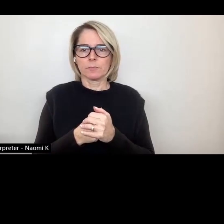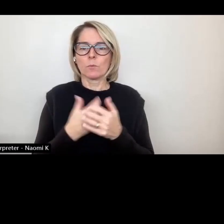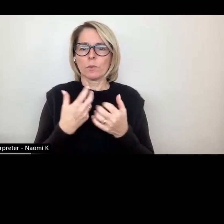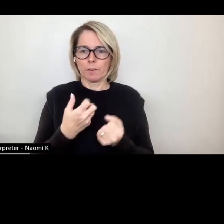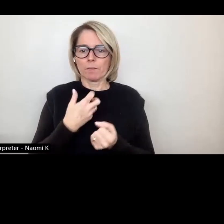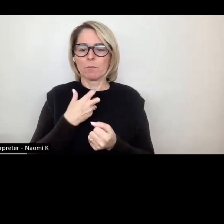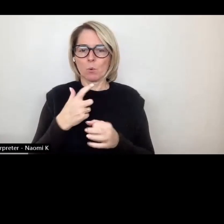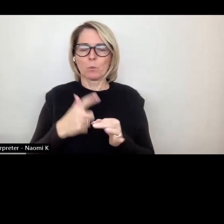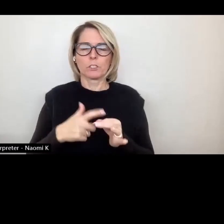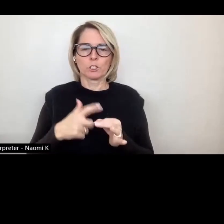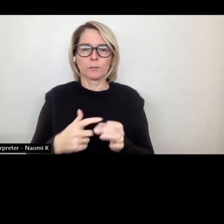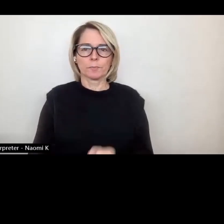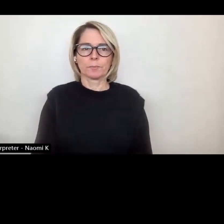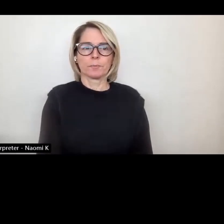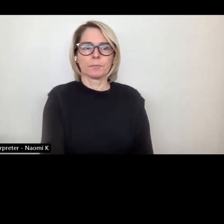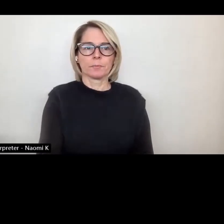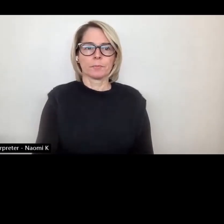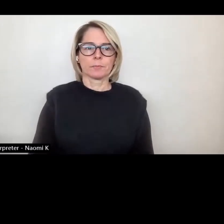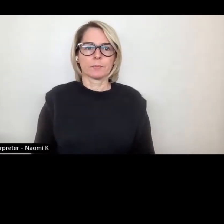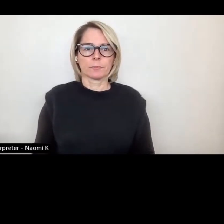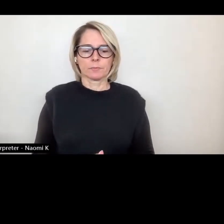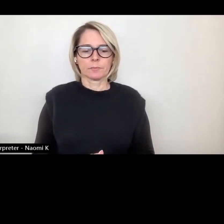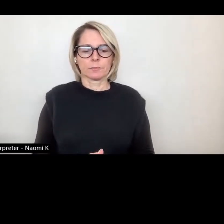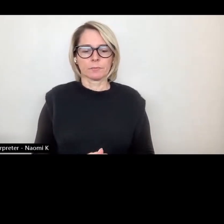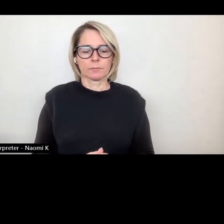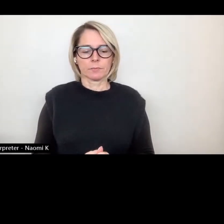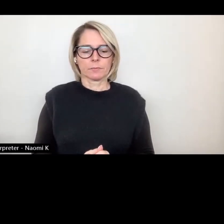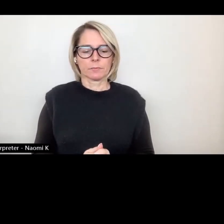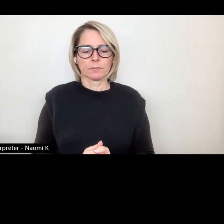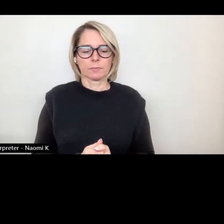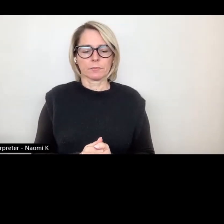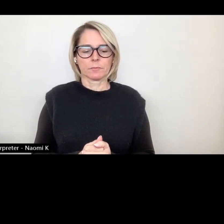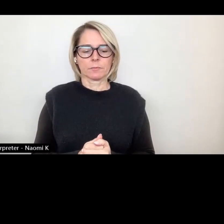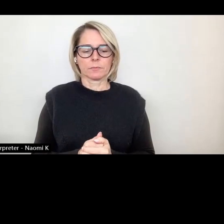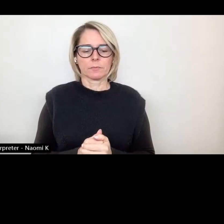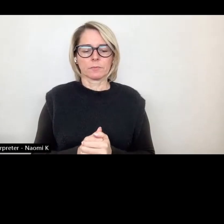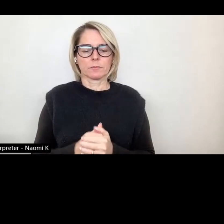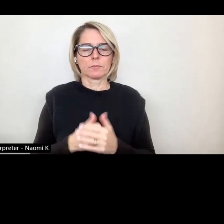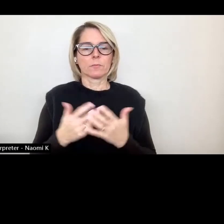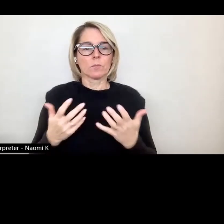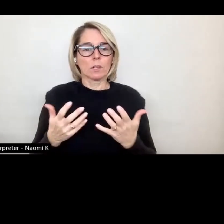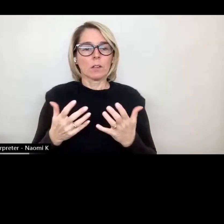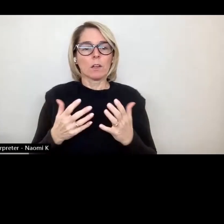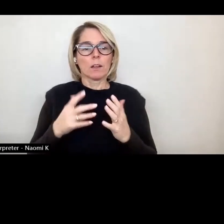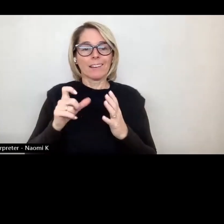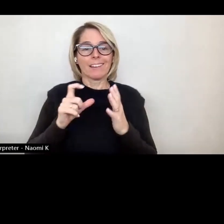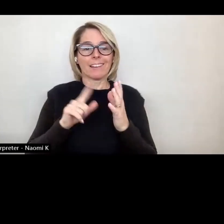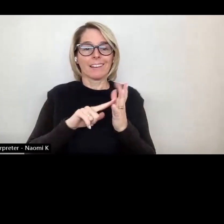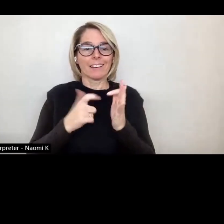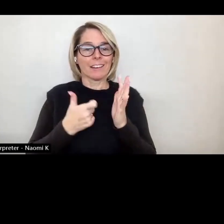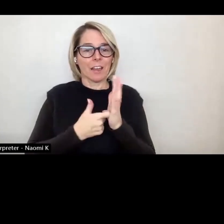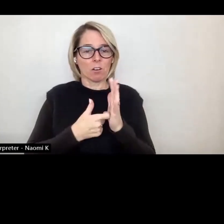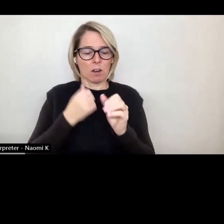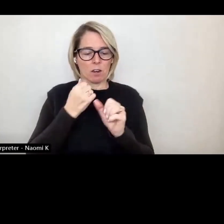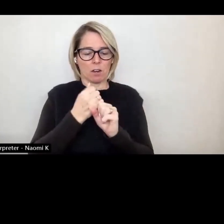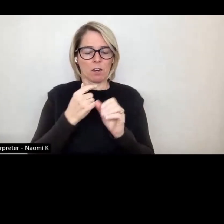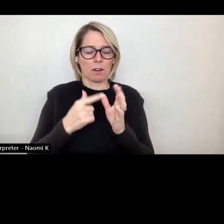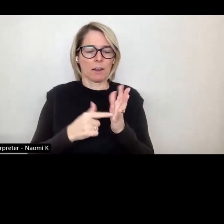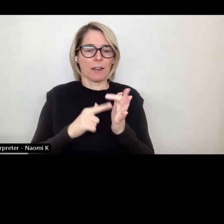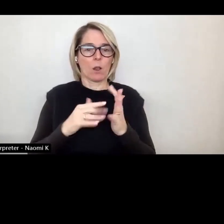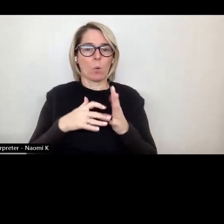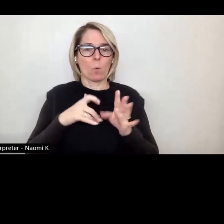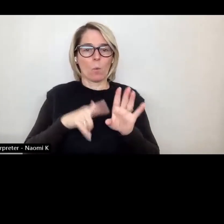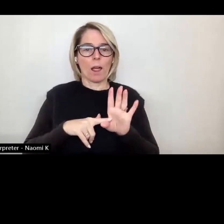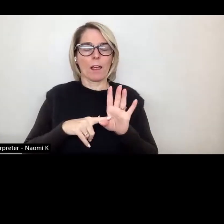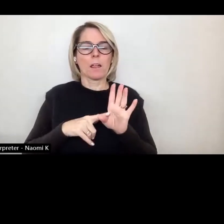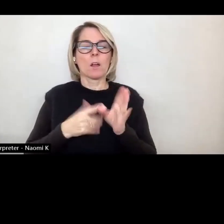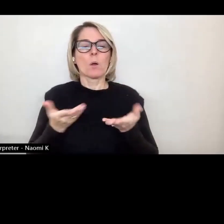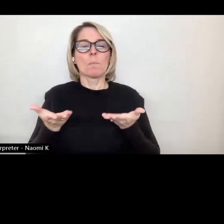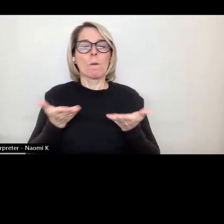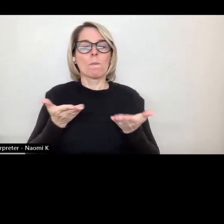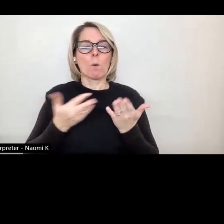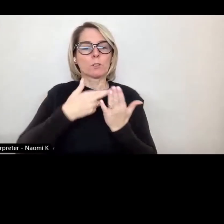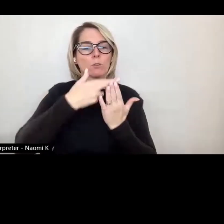There's a question about are there any items from the Carer Gateway performance report that we would highlight for providers as part of this process?